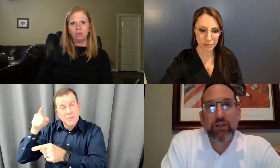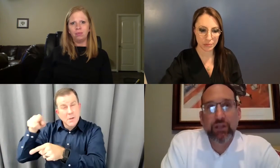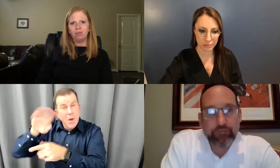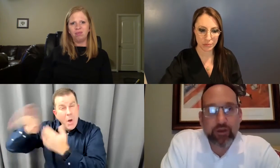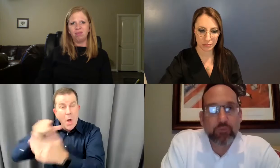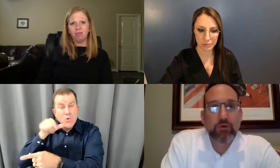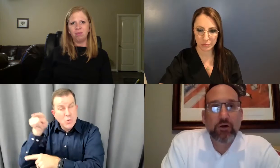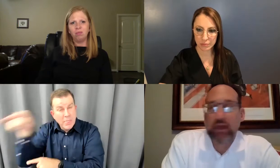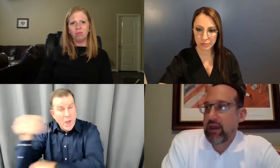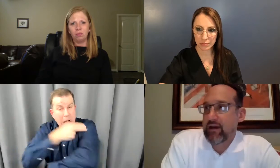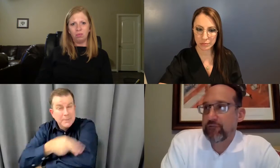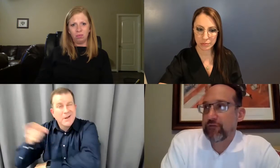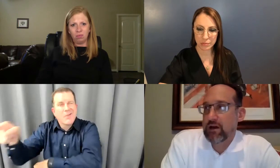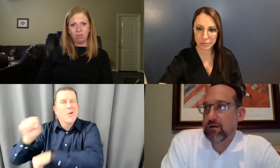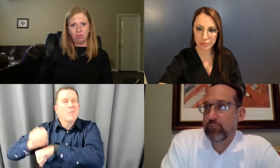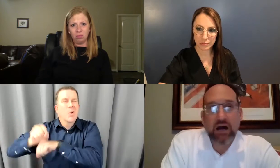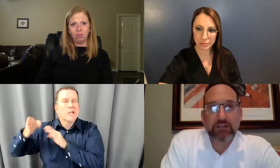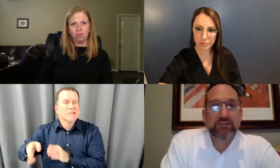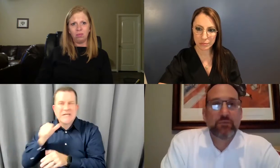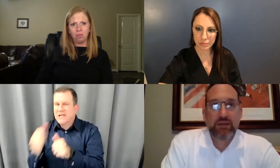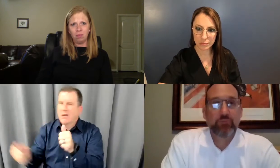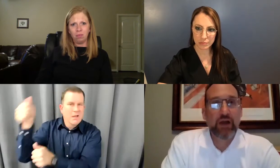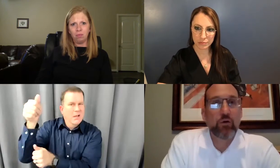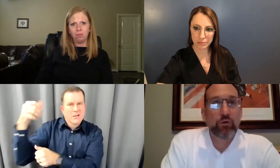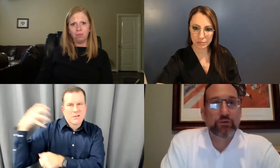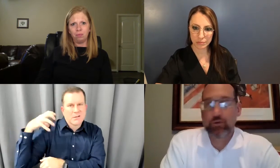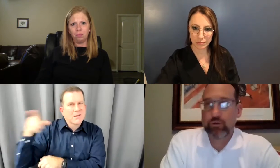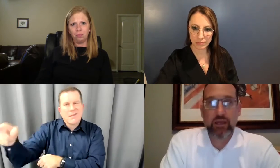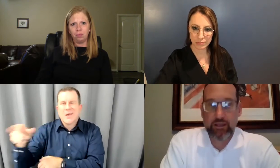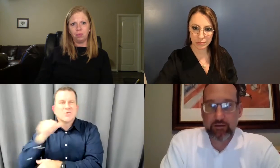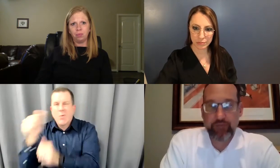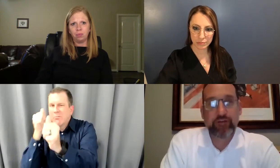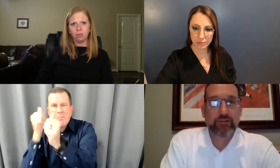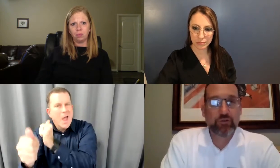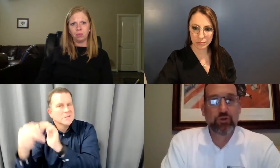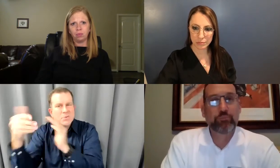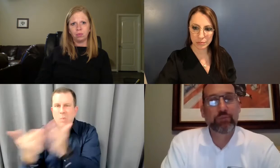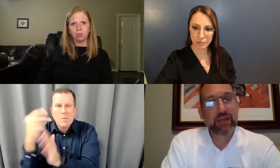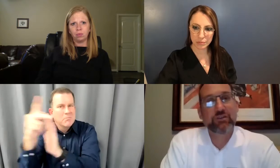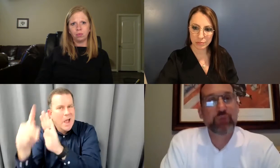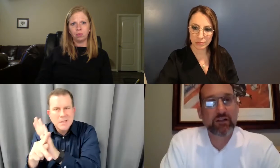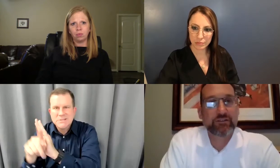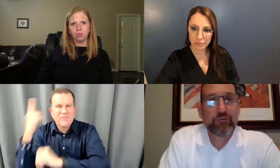none of them have a policymaking power to create an effective communication policy